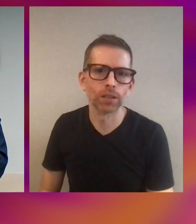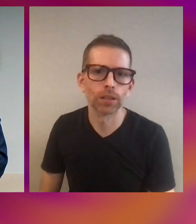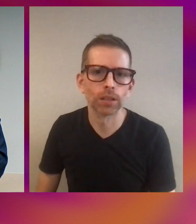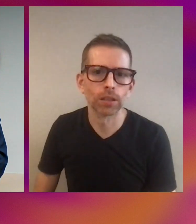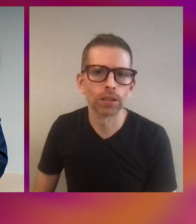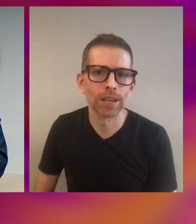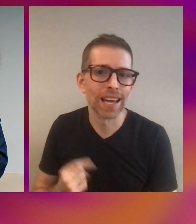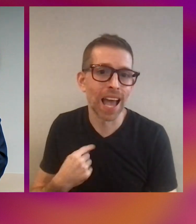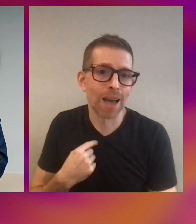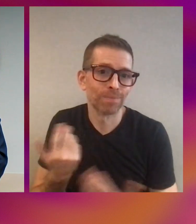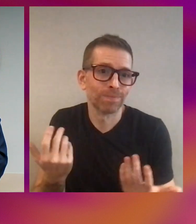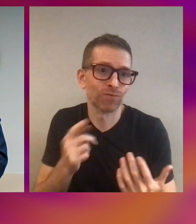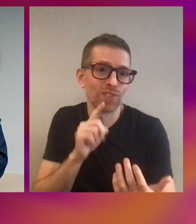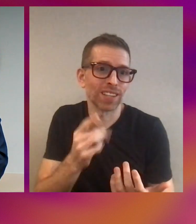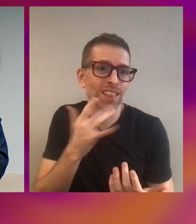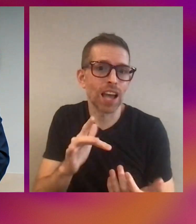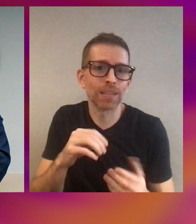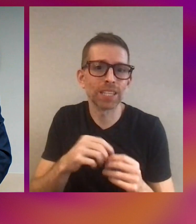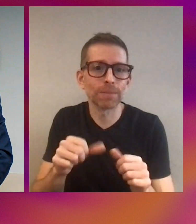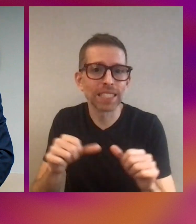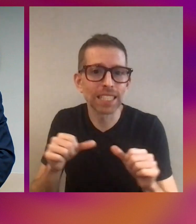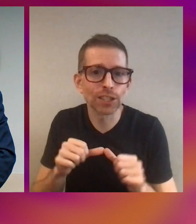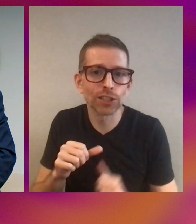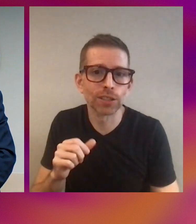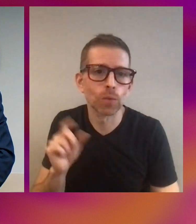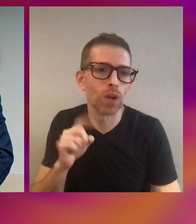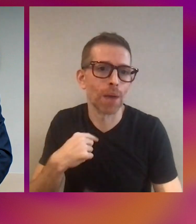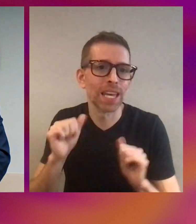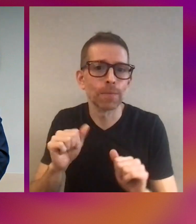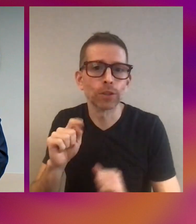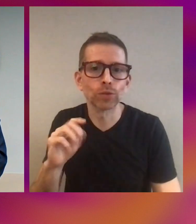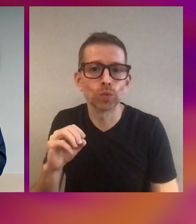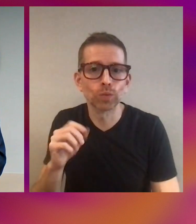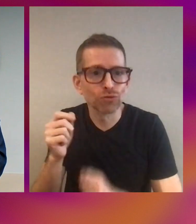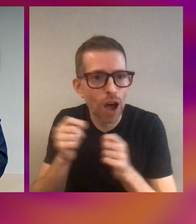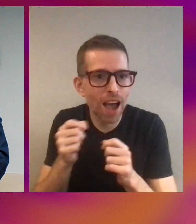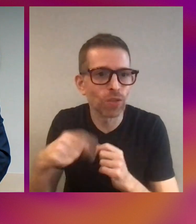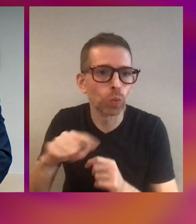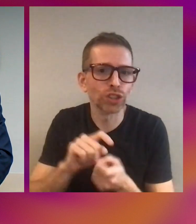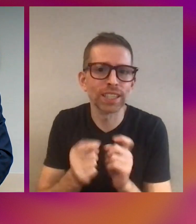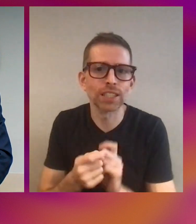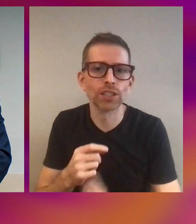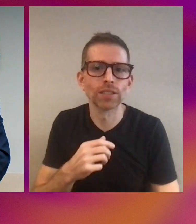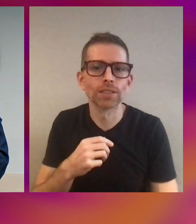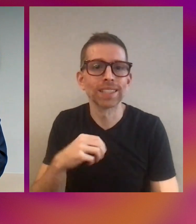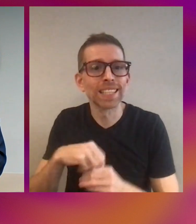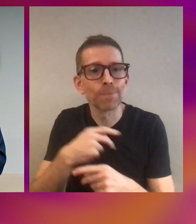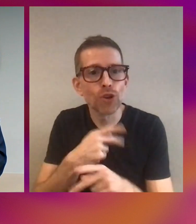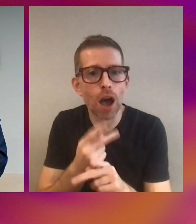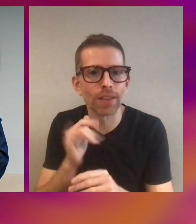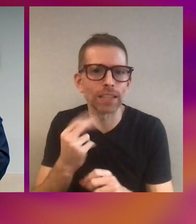I'm extremely fortunate to be in the position where I am today to drive those changes